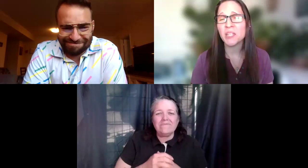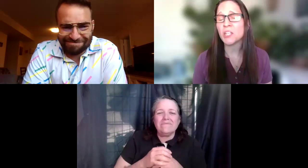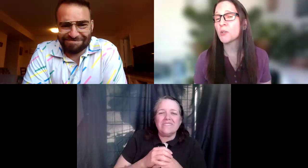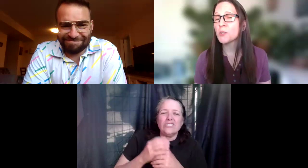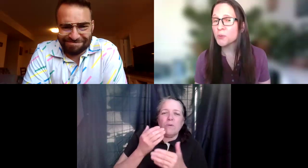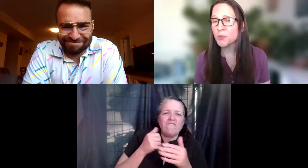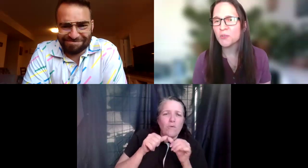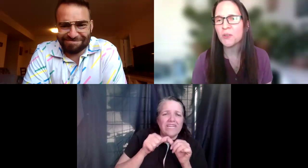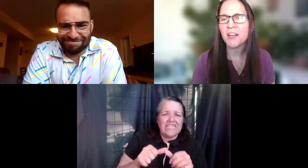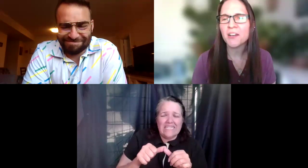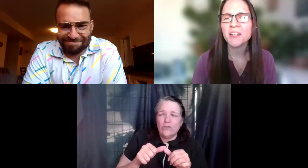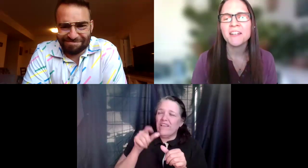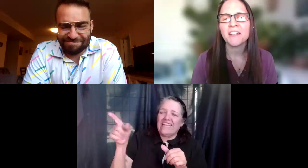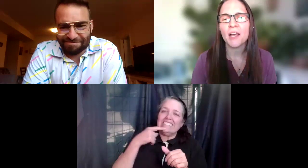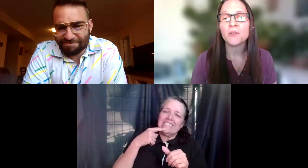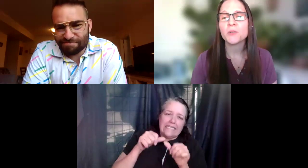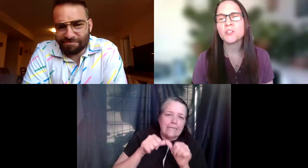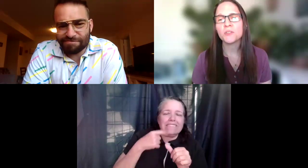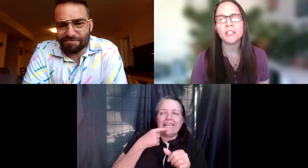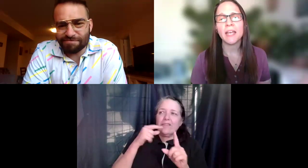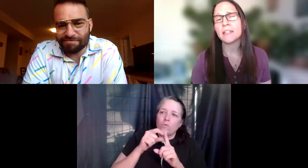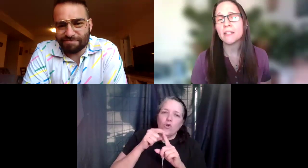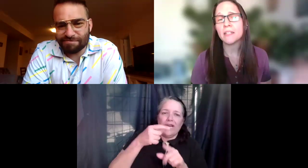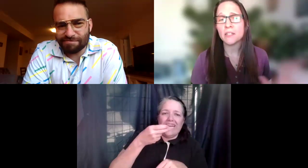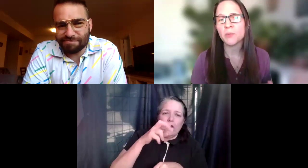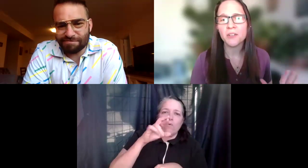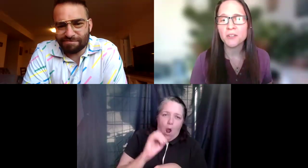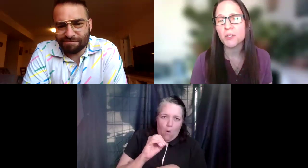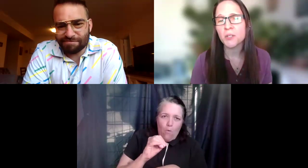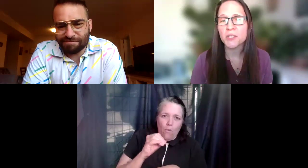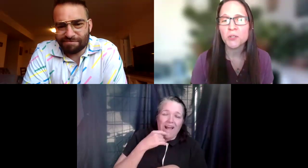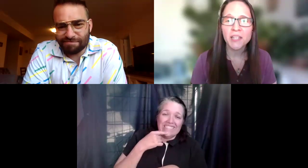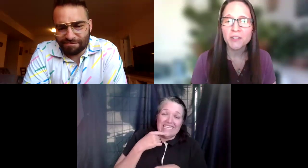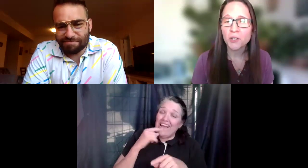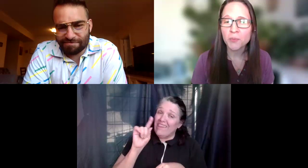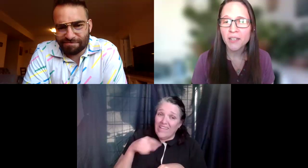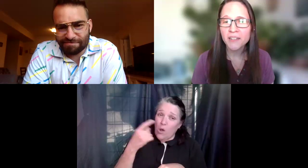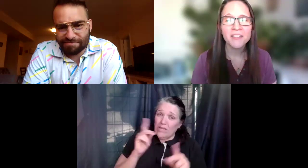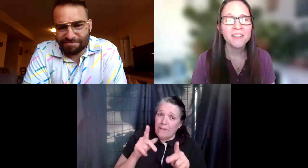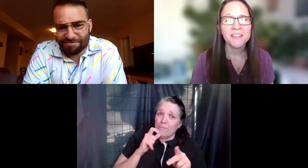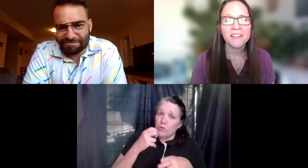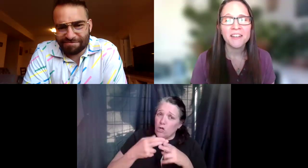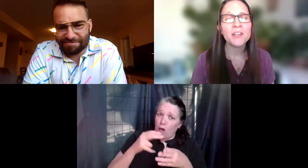the term "hero" was thrown out. I've always joked that Hayden and his family are the only ones who are allowed to call me that.